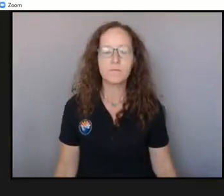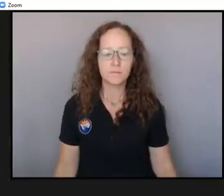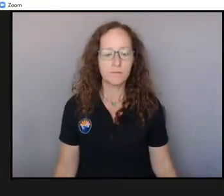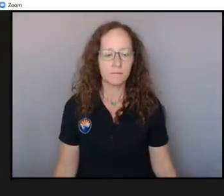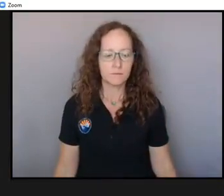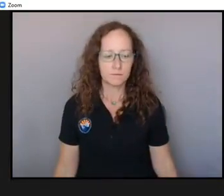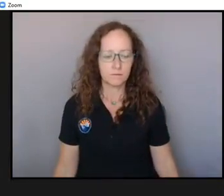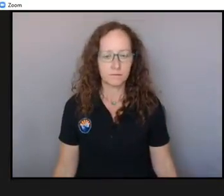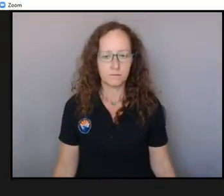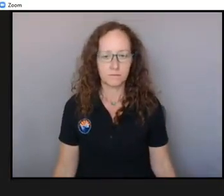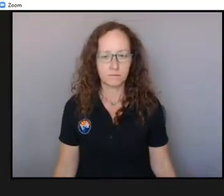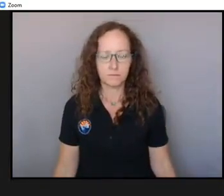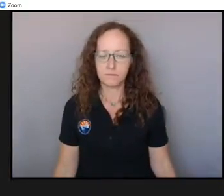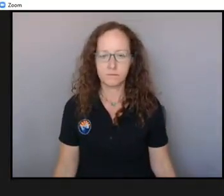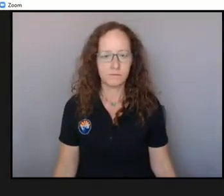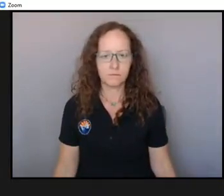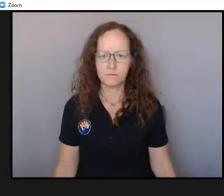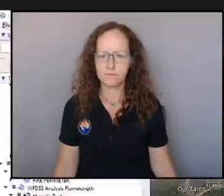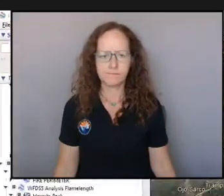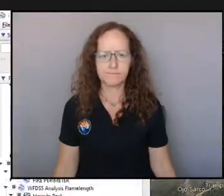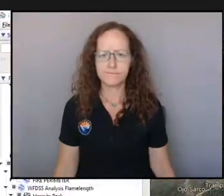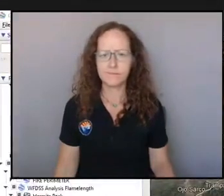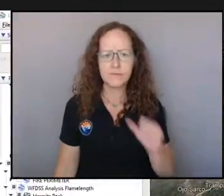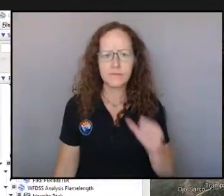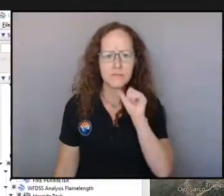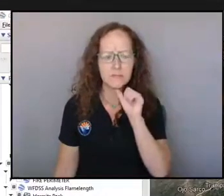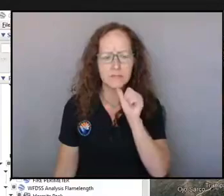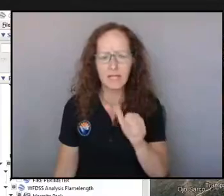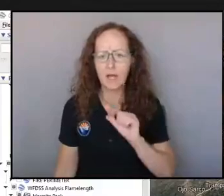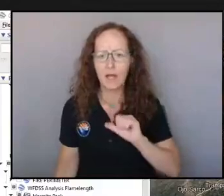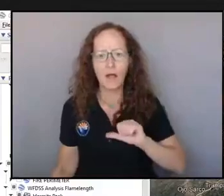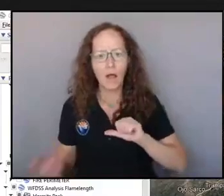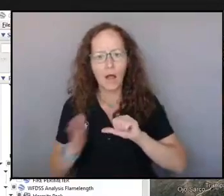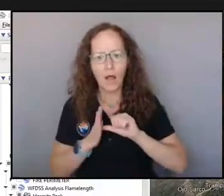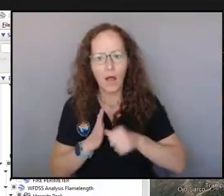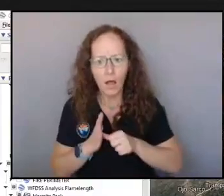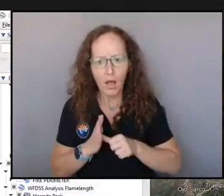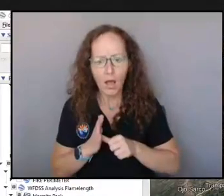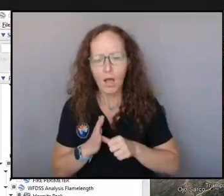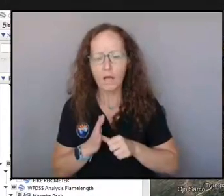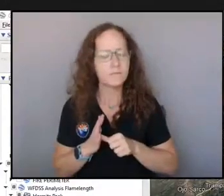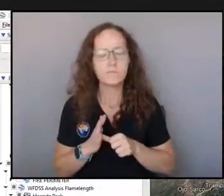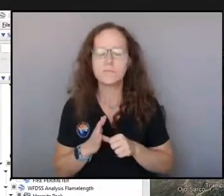ARE IMPRESSIVE JUST FROM THE FACT THAT THEY ARE NOT IMPRESSIVE.